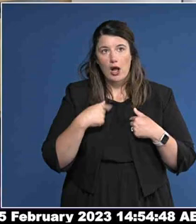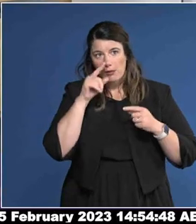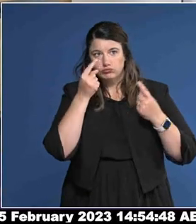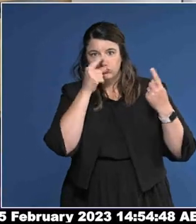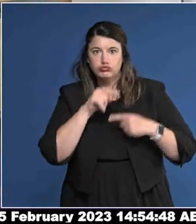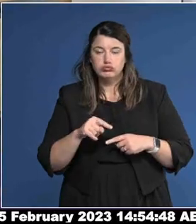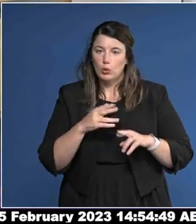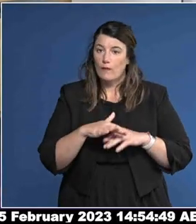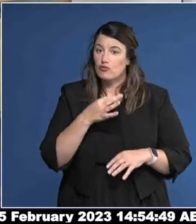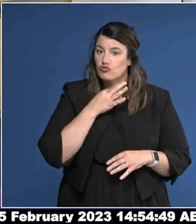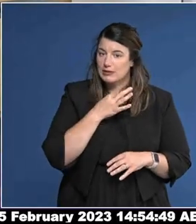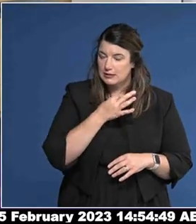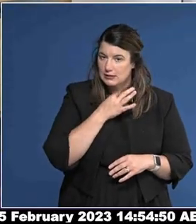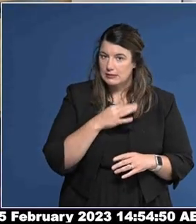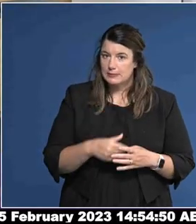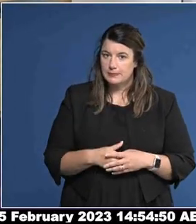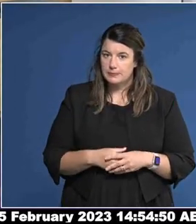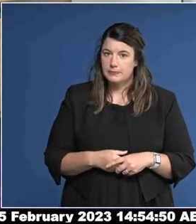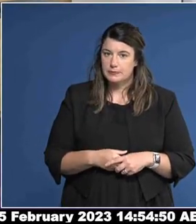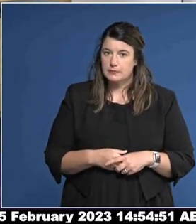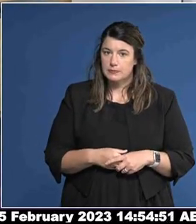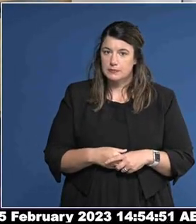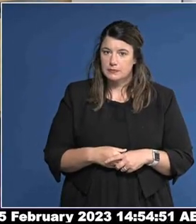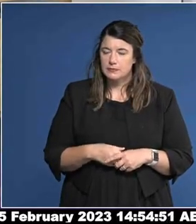And I think, Ms Toohey, you have just referred to risk appetite statement.